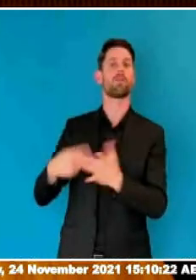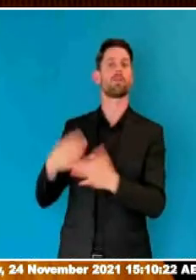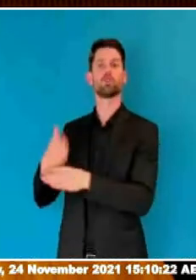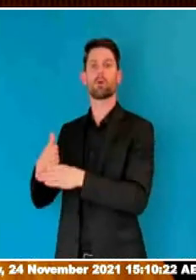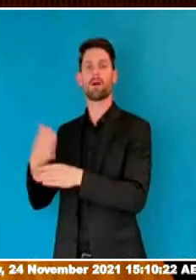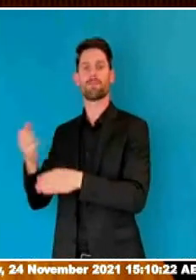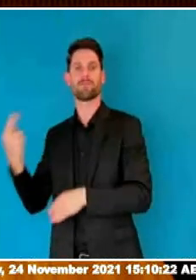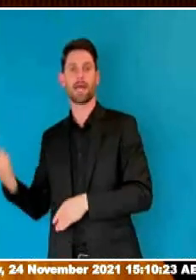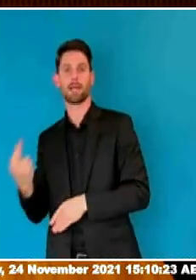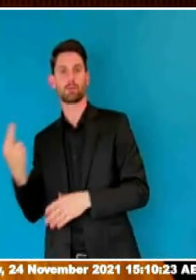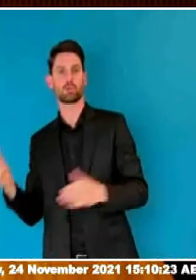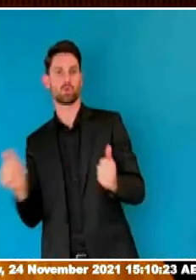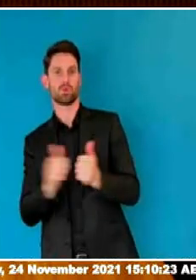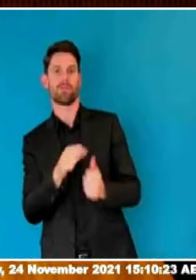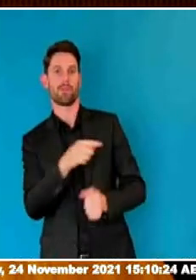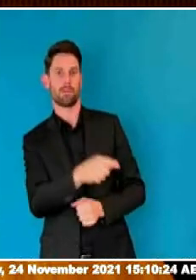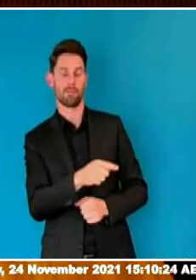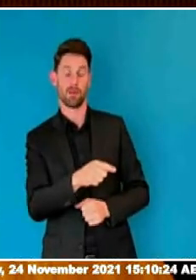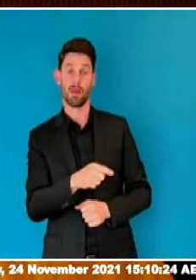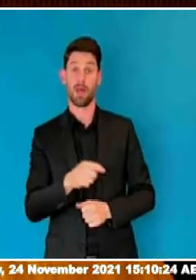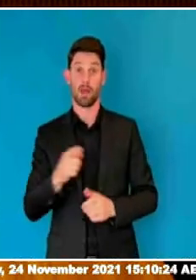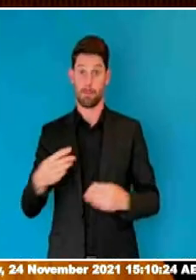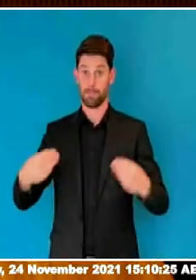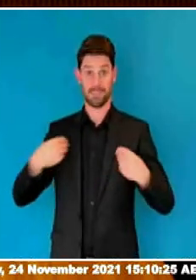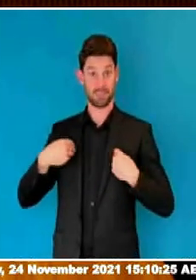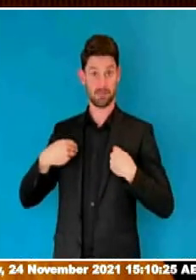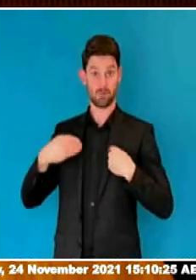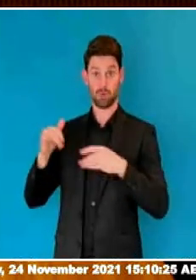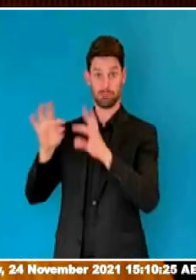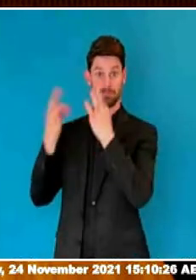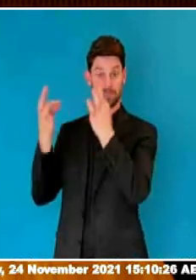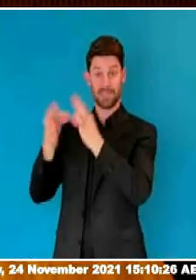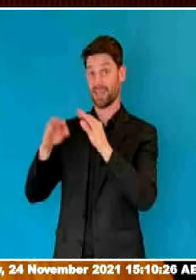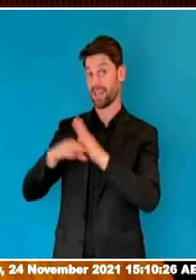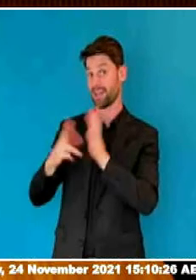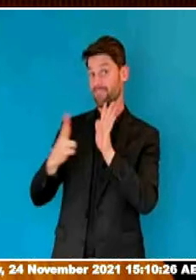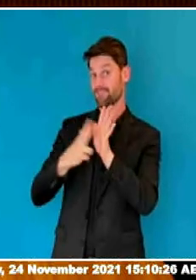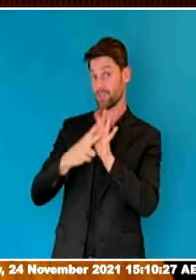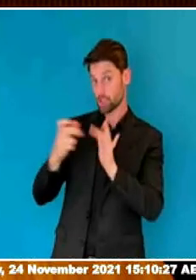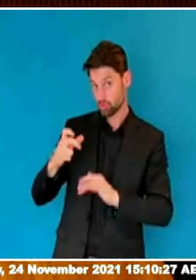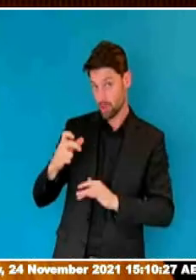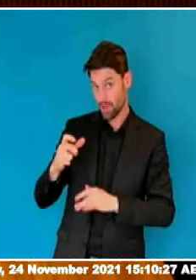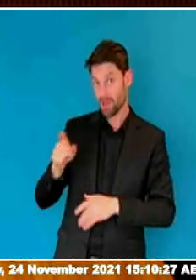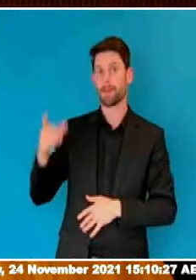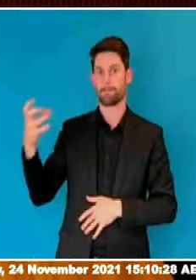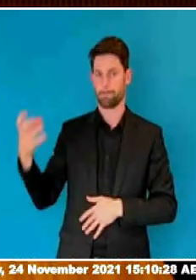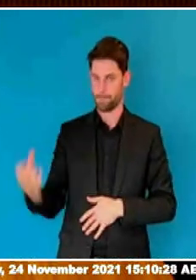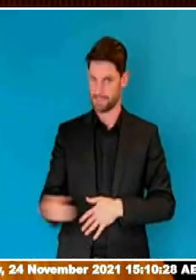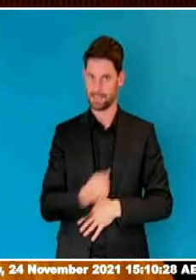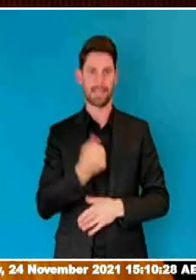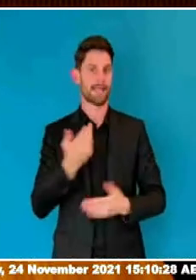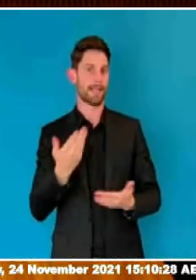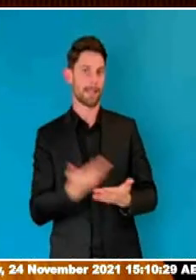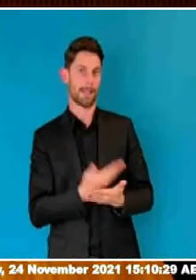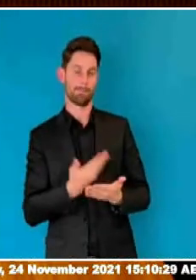An employer in Victoria must hold an injured person's position open